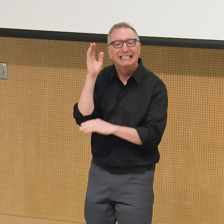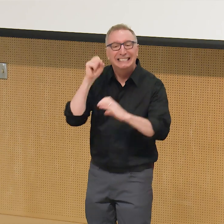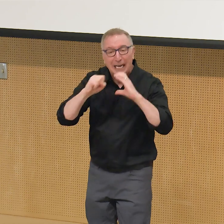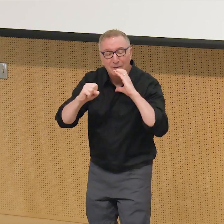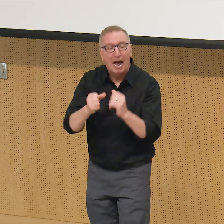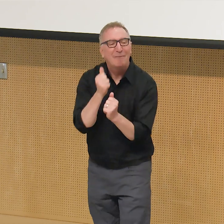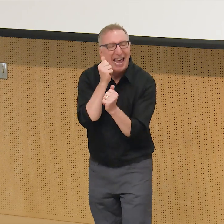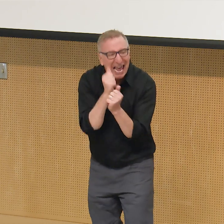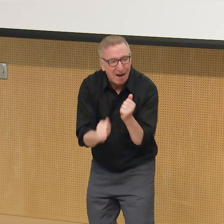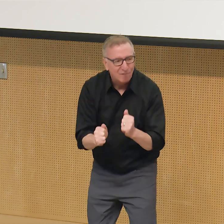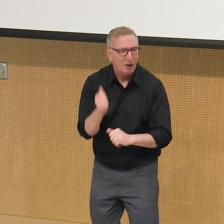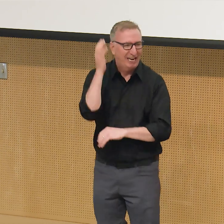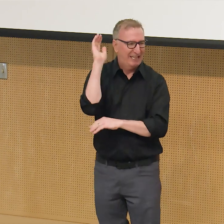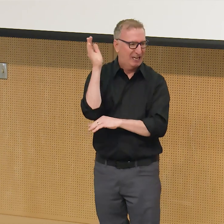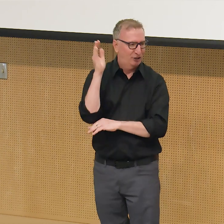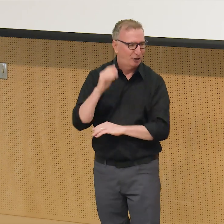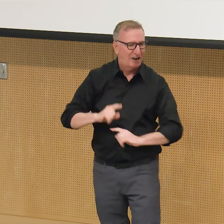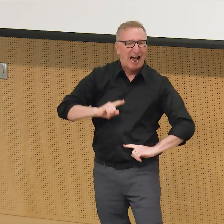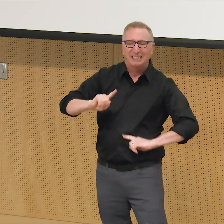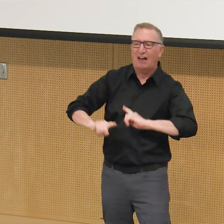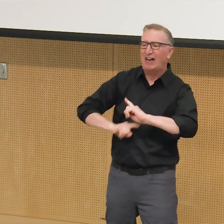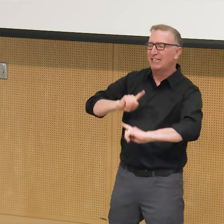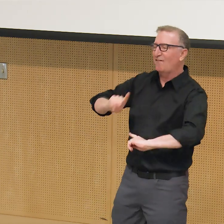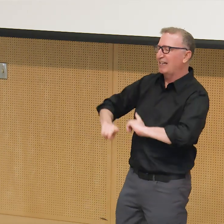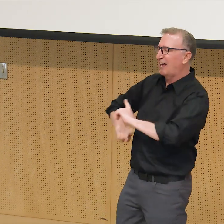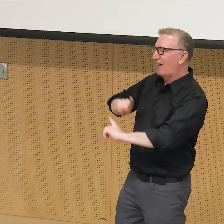See him coming in the classroom for every lecture.